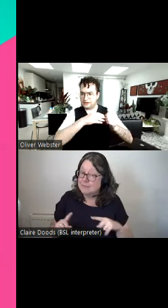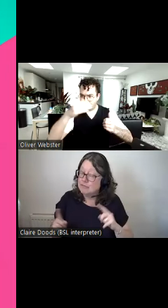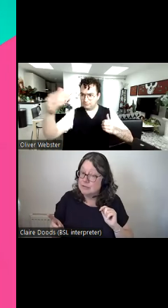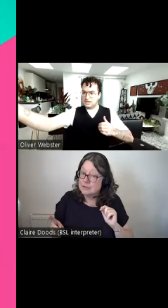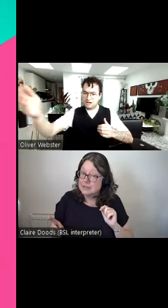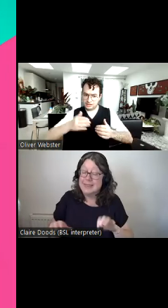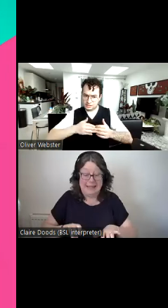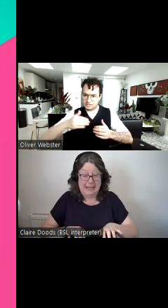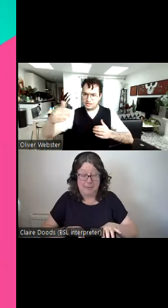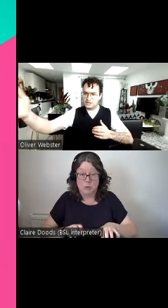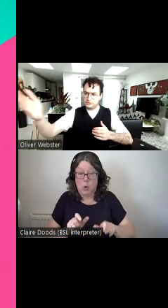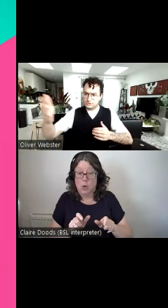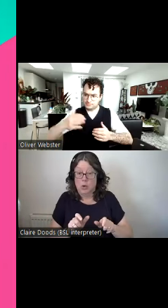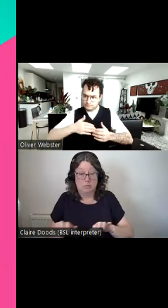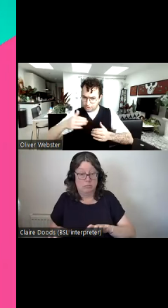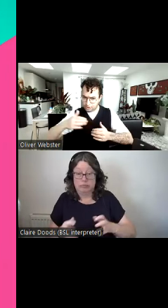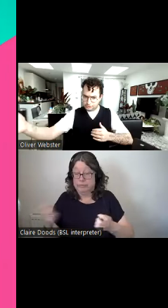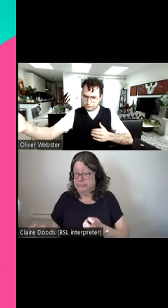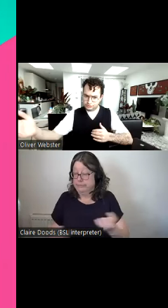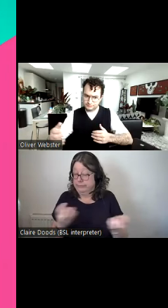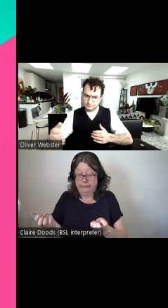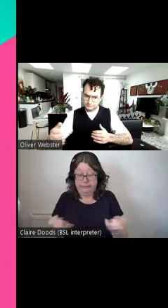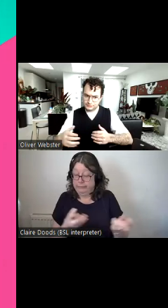and it comes out in continuous prose.